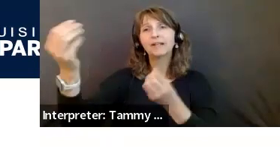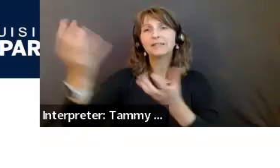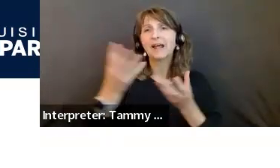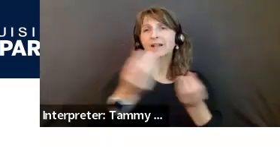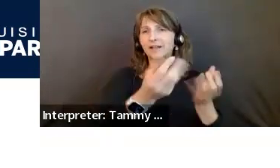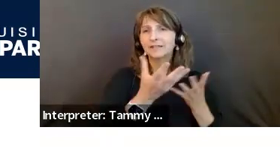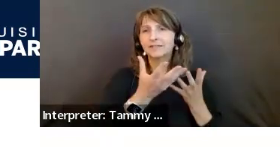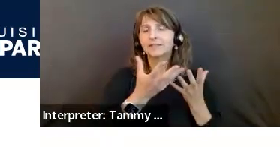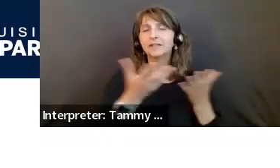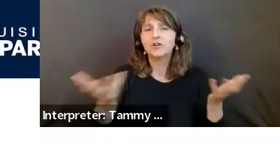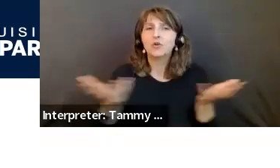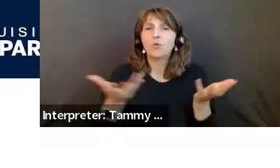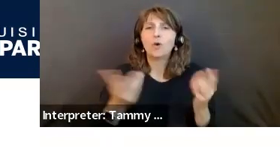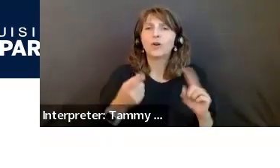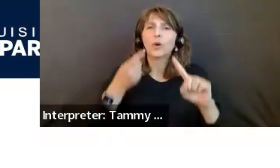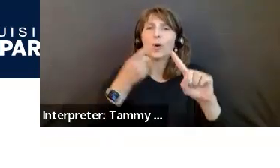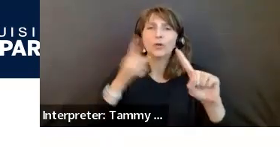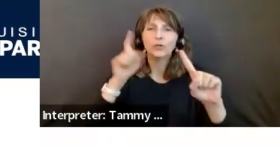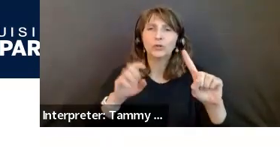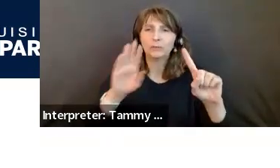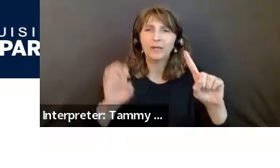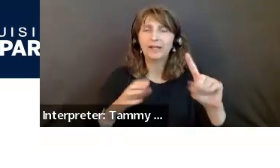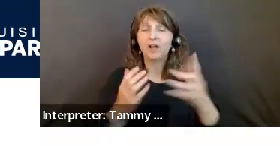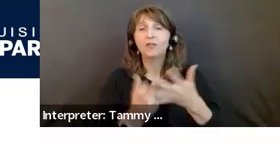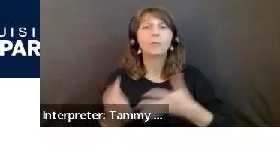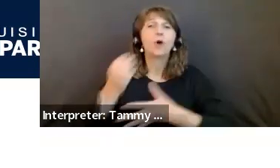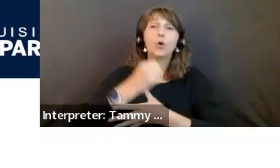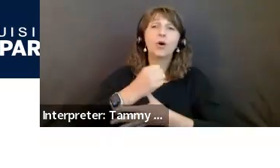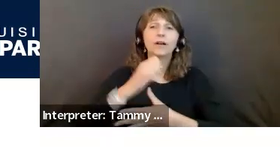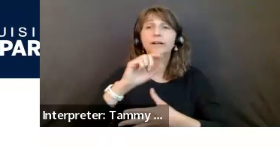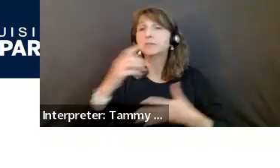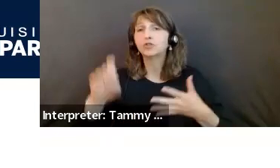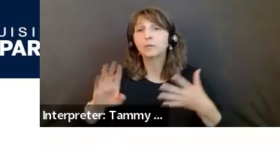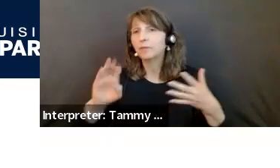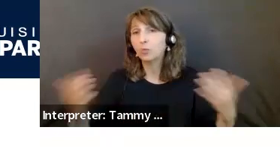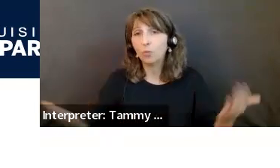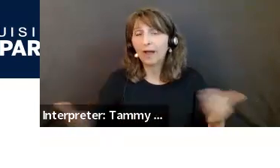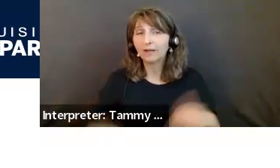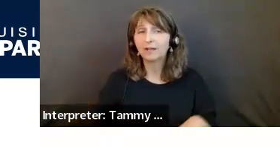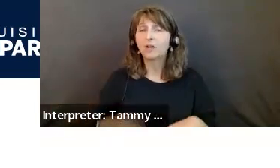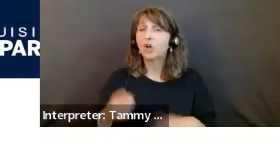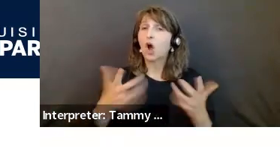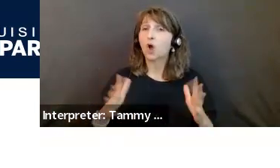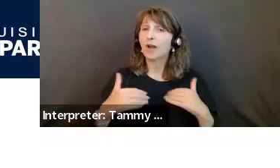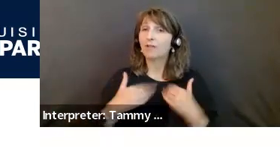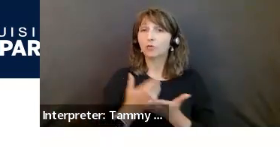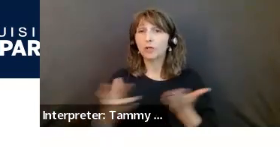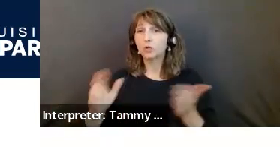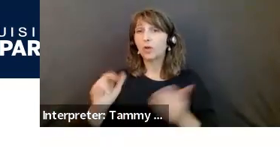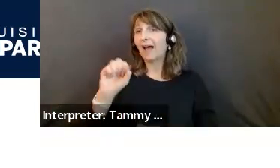What should the priority areas be? What are the assets? And then you go into the planning piece. How are we gonna address those?